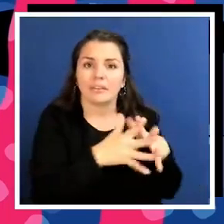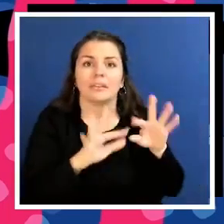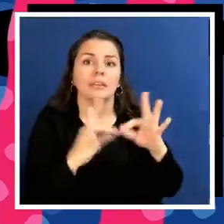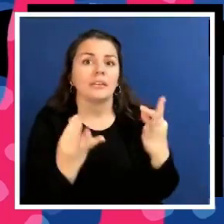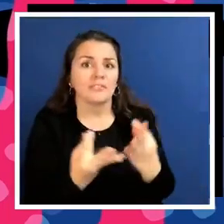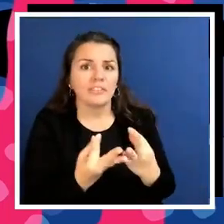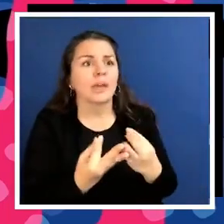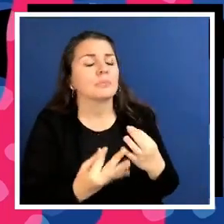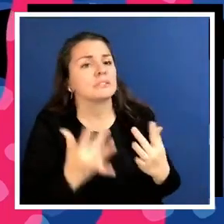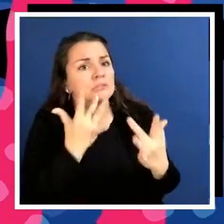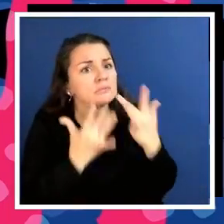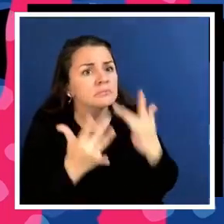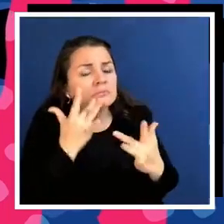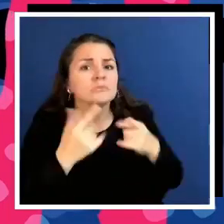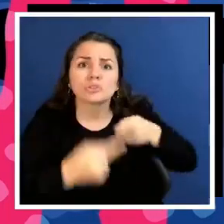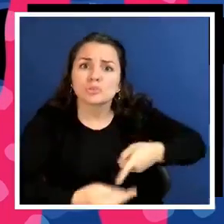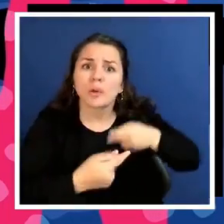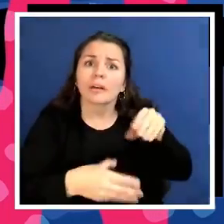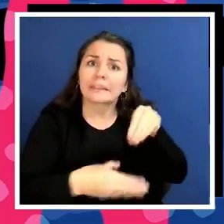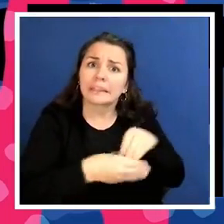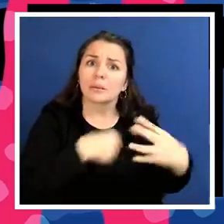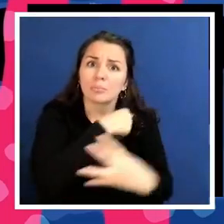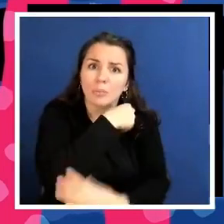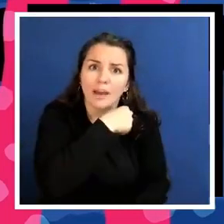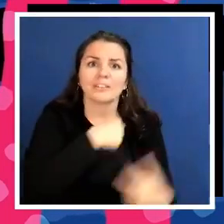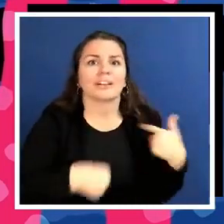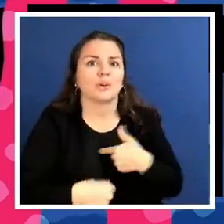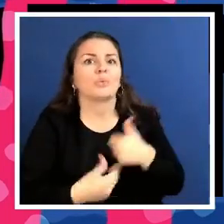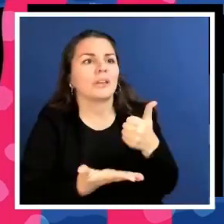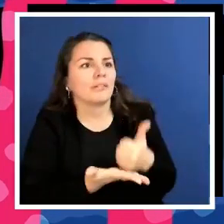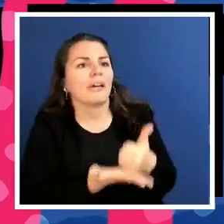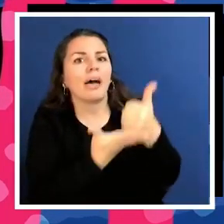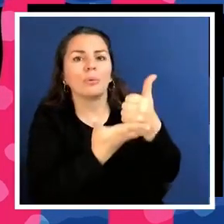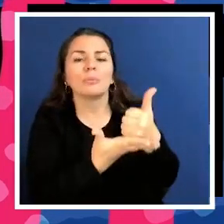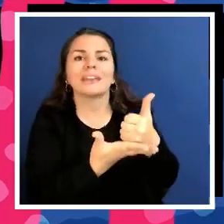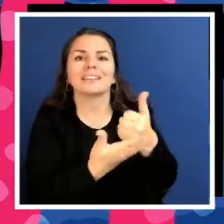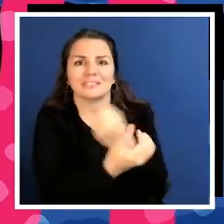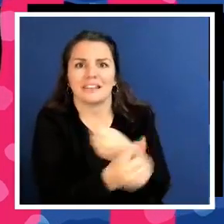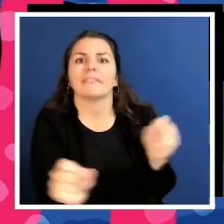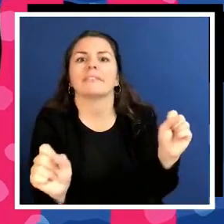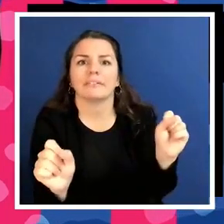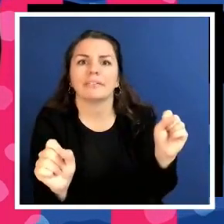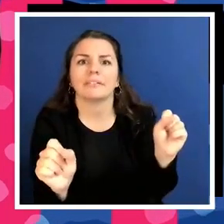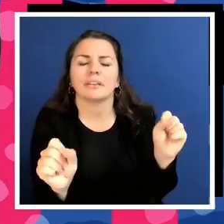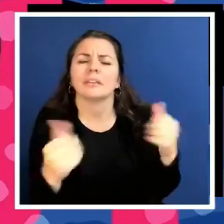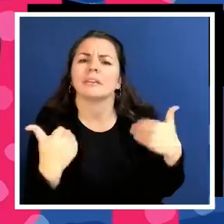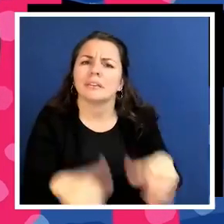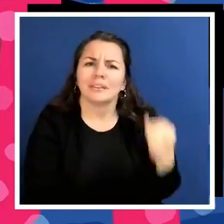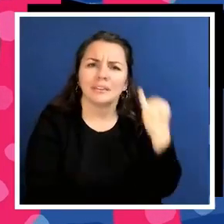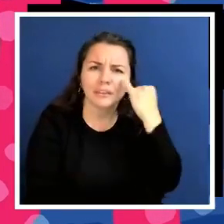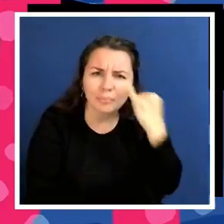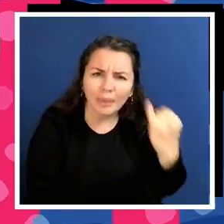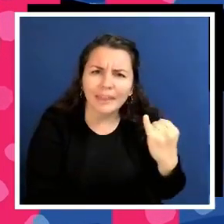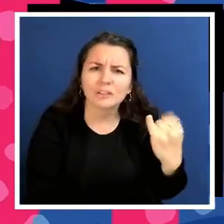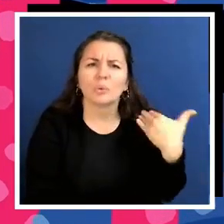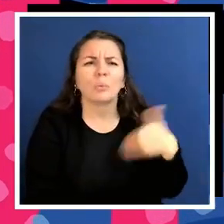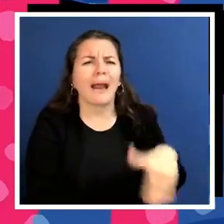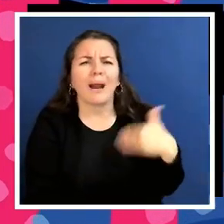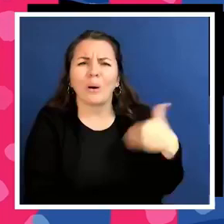NATION'S MIDDLE-CLASS AND WE ARE HELPING TO LIFT HALF OF